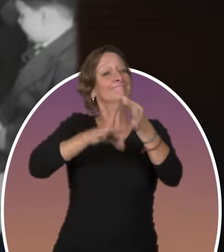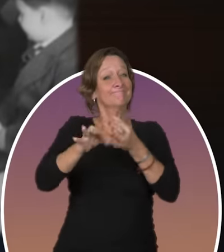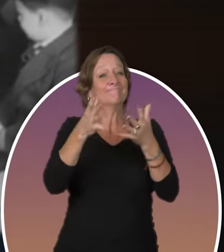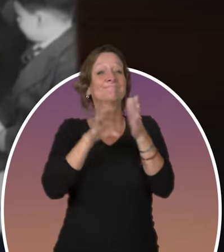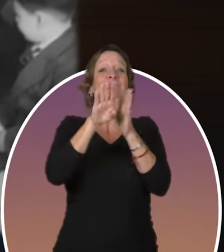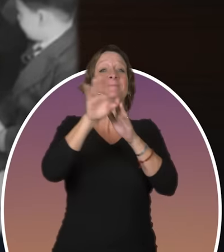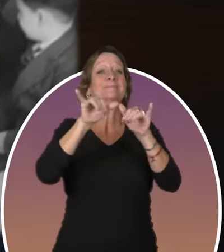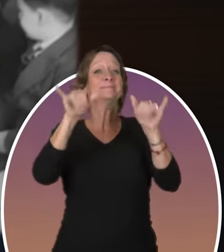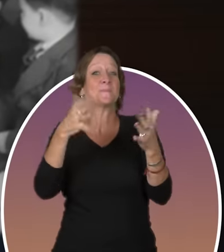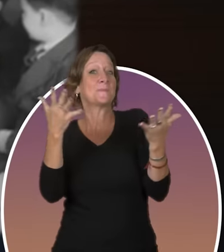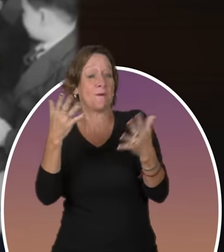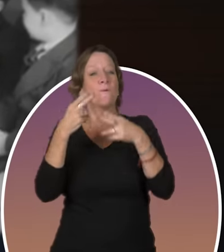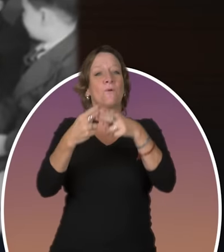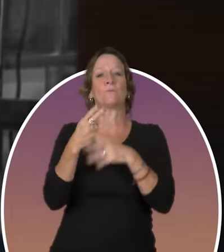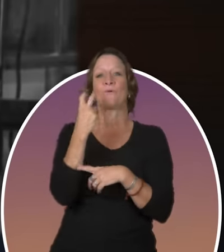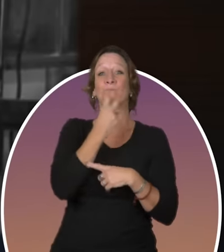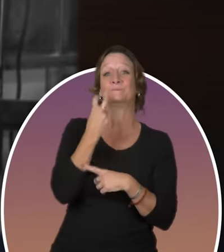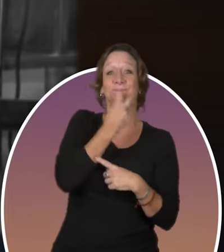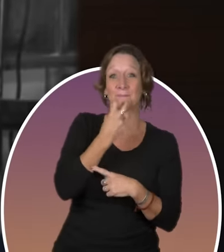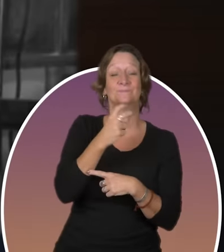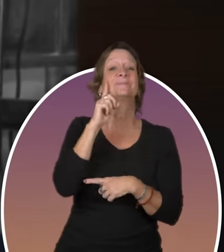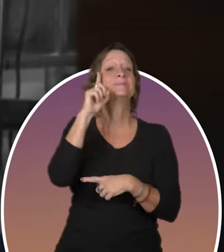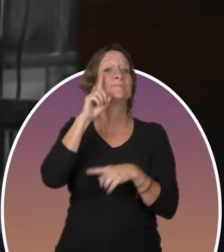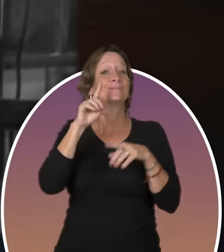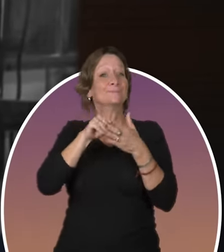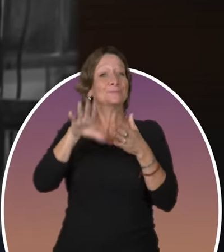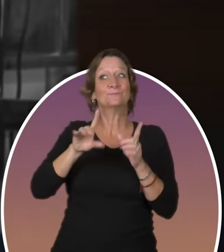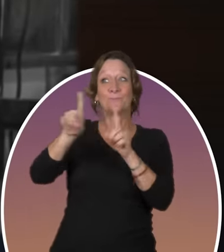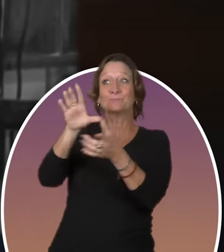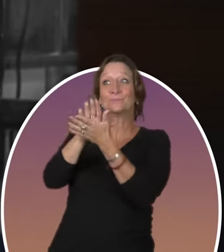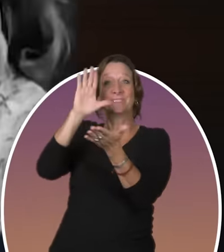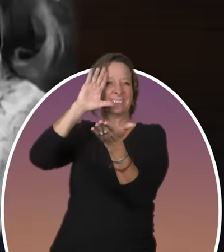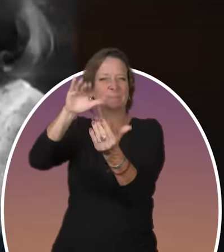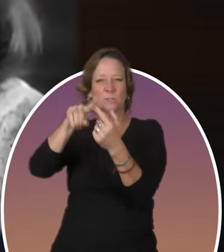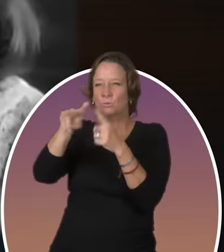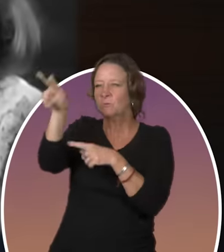Instead, they created a system called Oralism, where Deaf children were expected to hear by lip reading